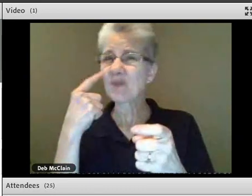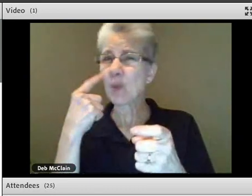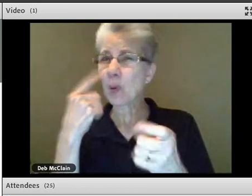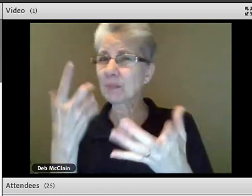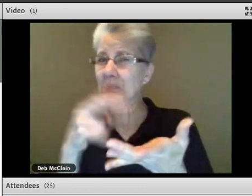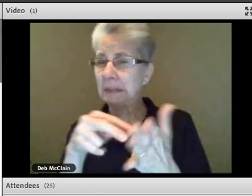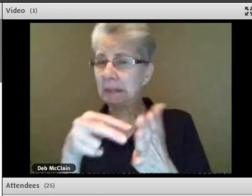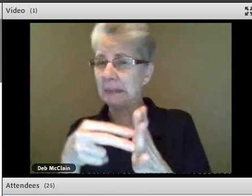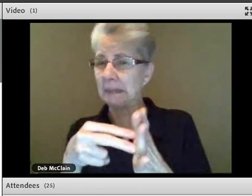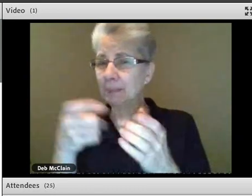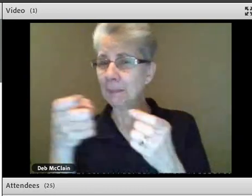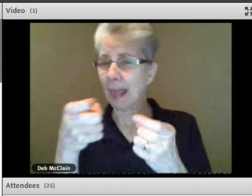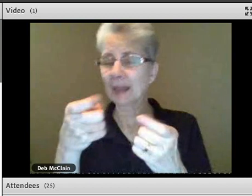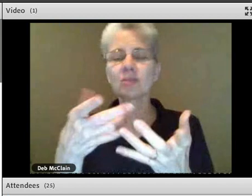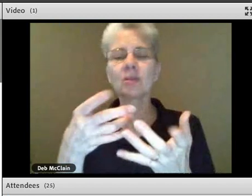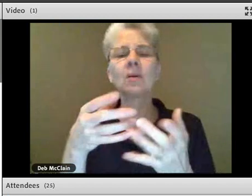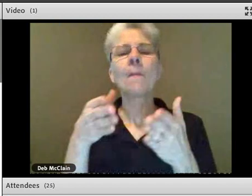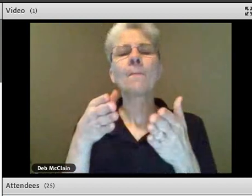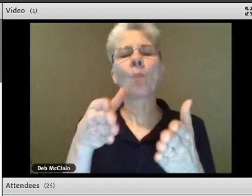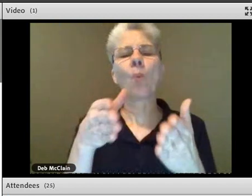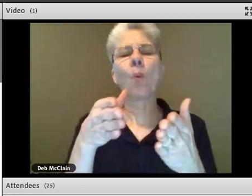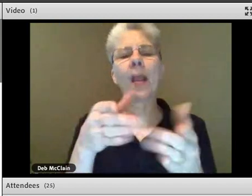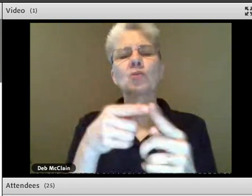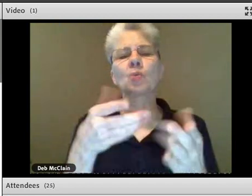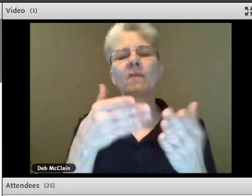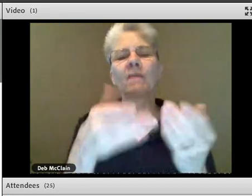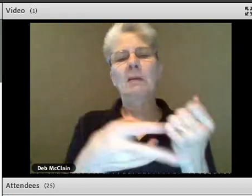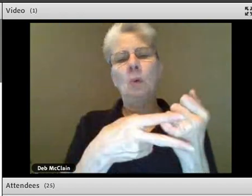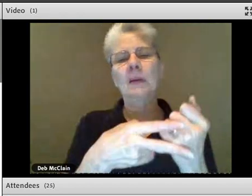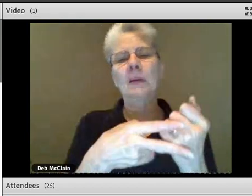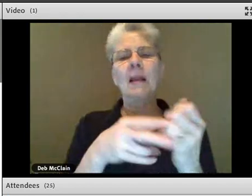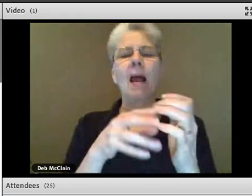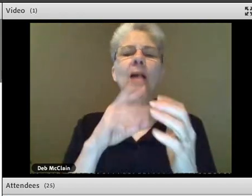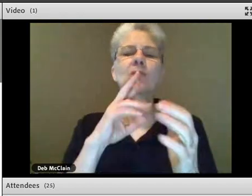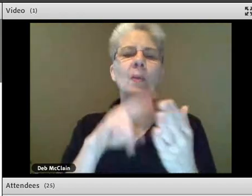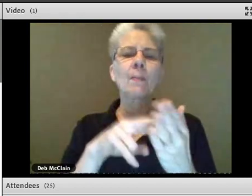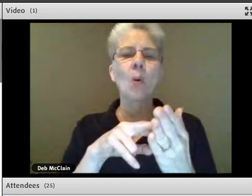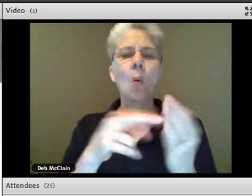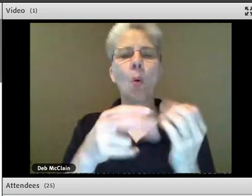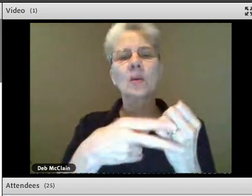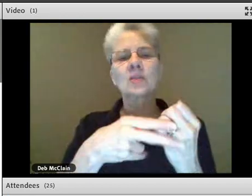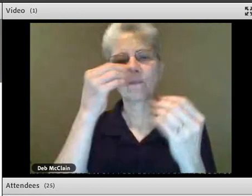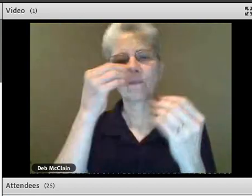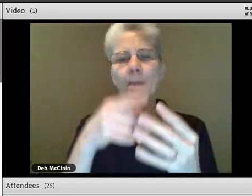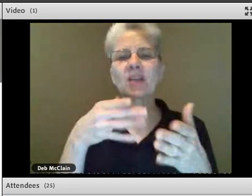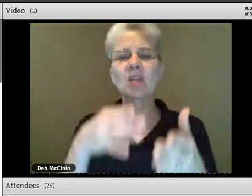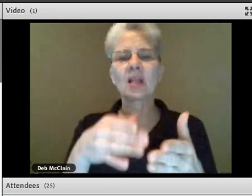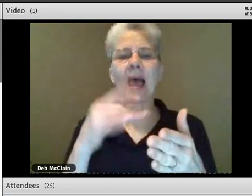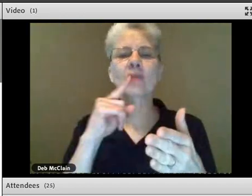It provides a way to organize and report and store information and allows specific access to pieces of information.